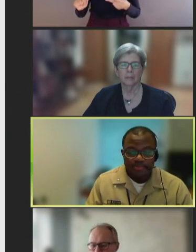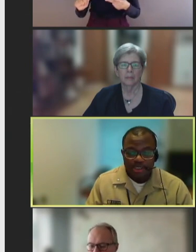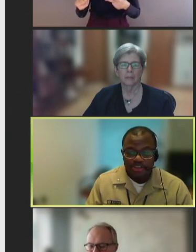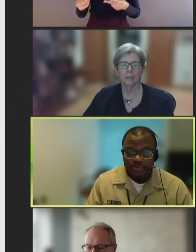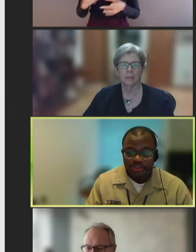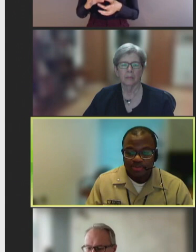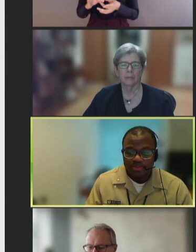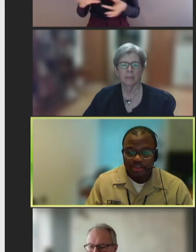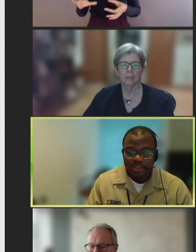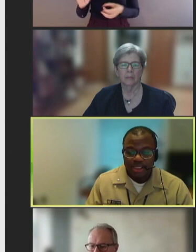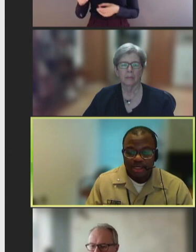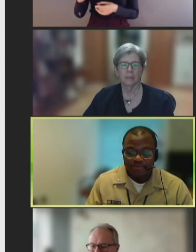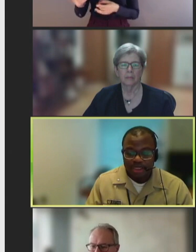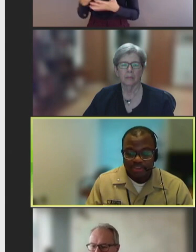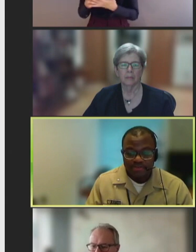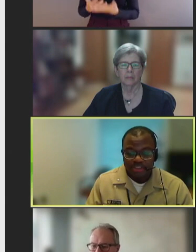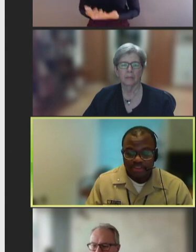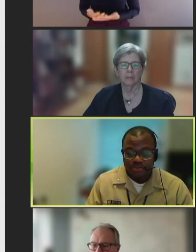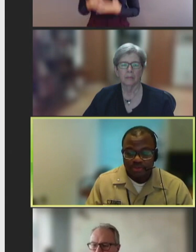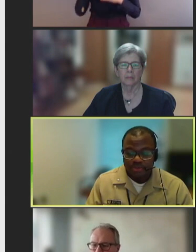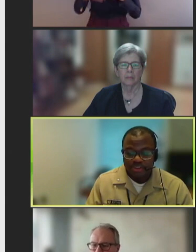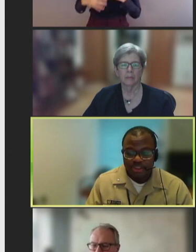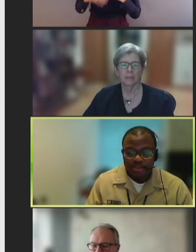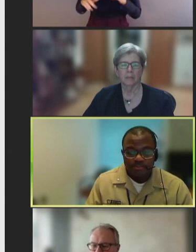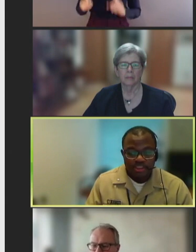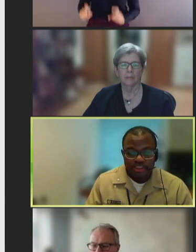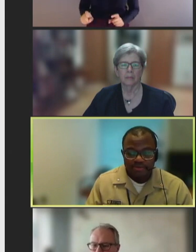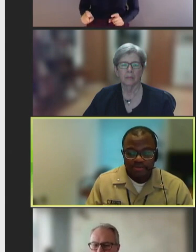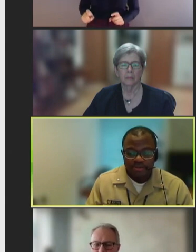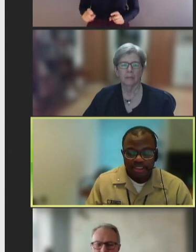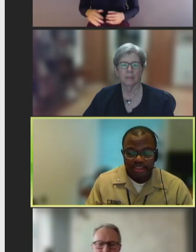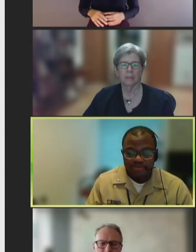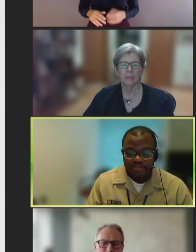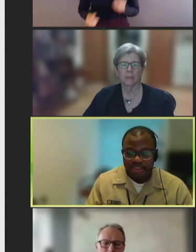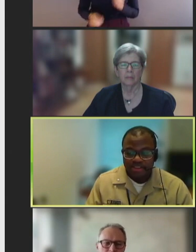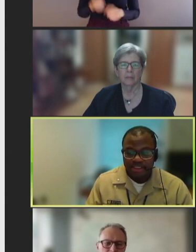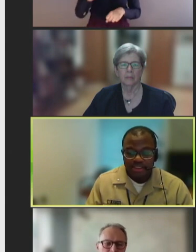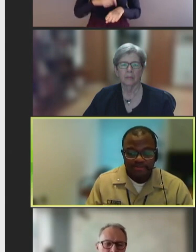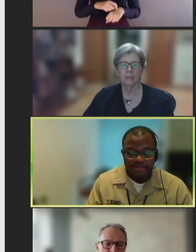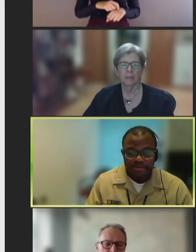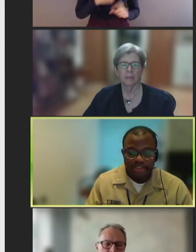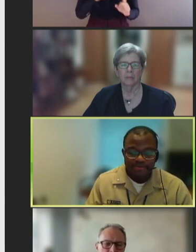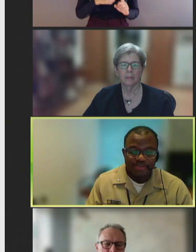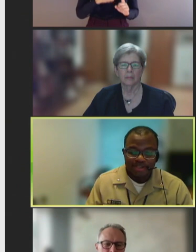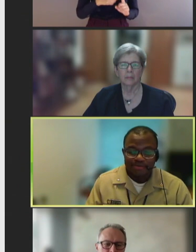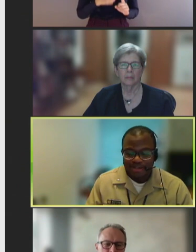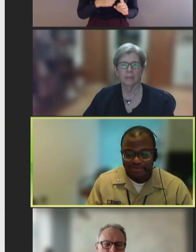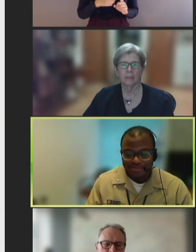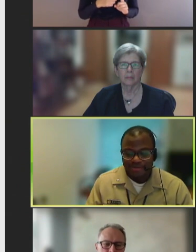patients with TB have positive test results, but a never -- a negative test, never ever, never ever,